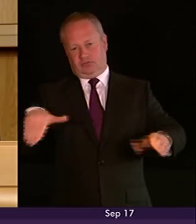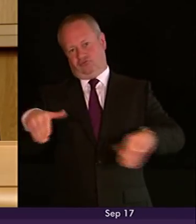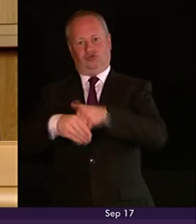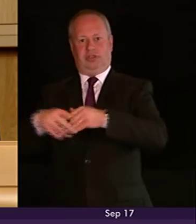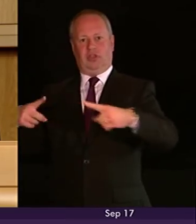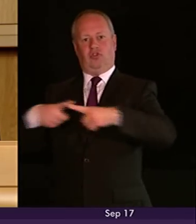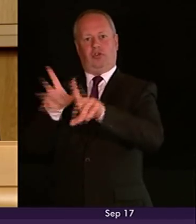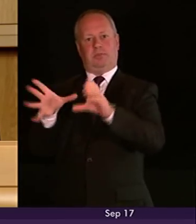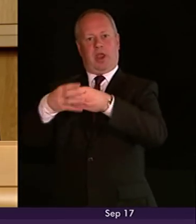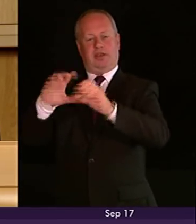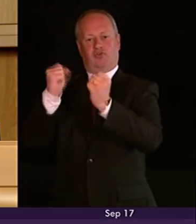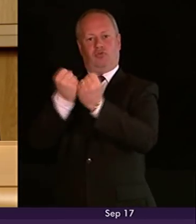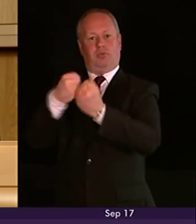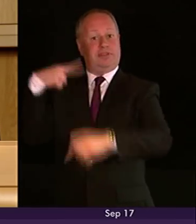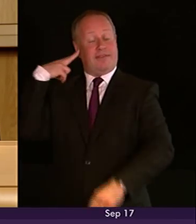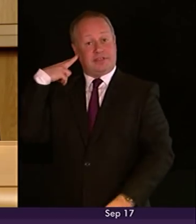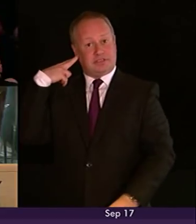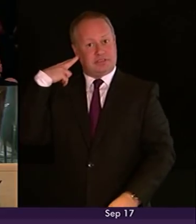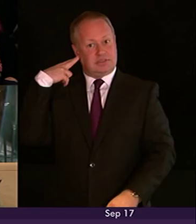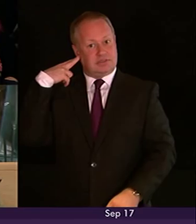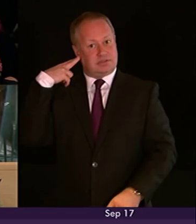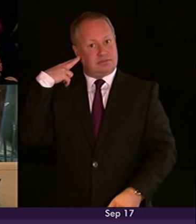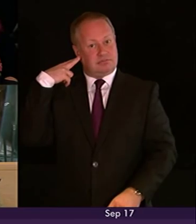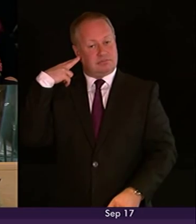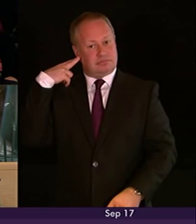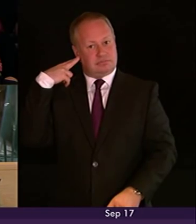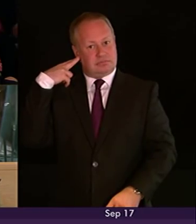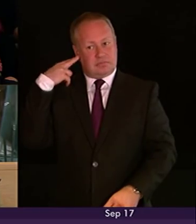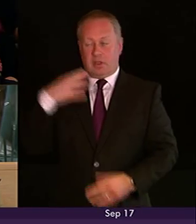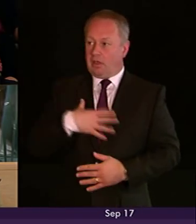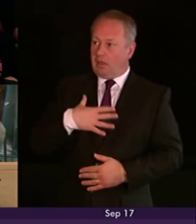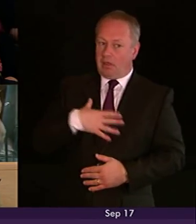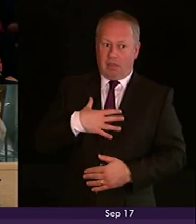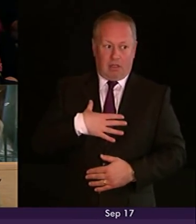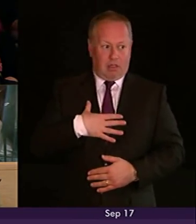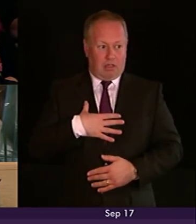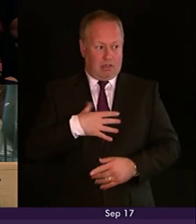group on deafness, where I heard some of the experiences of the people in that group. I